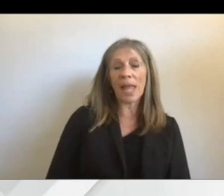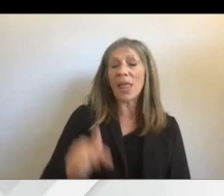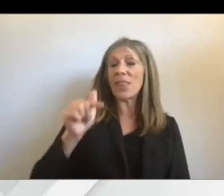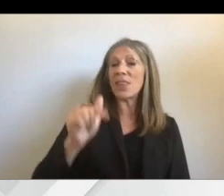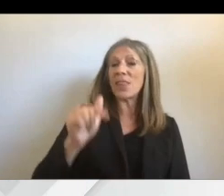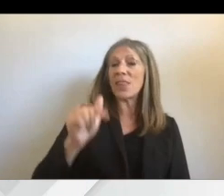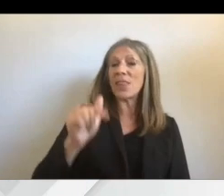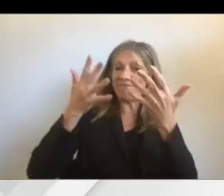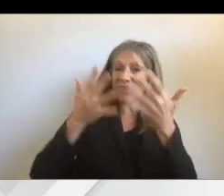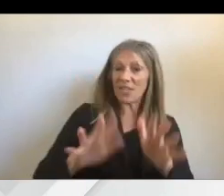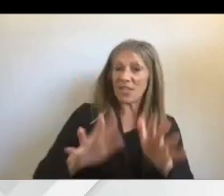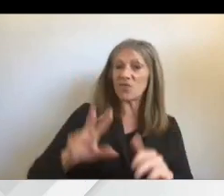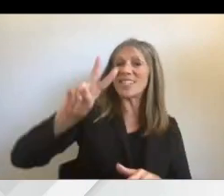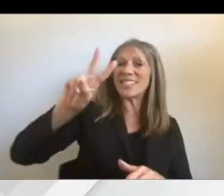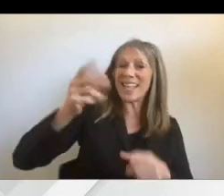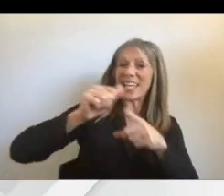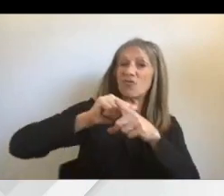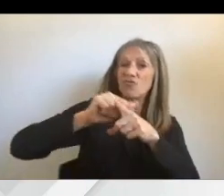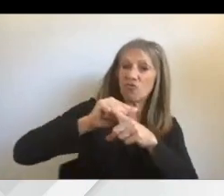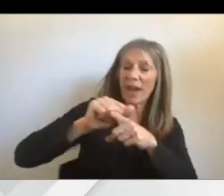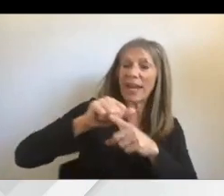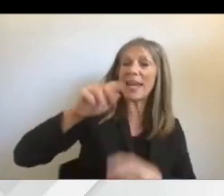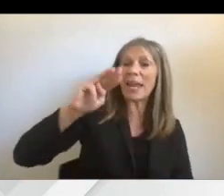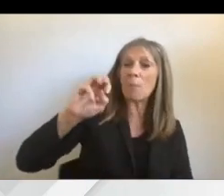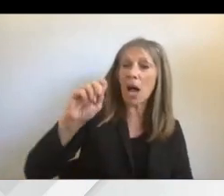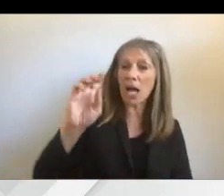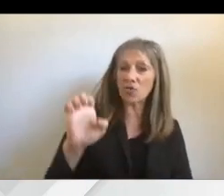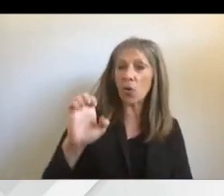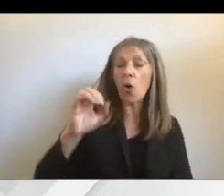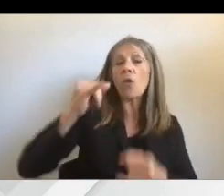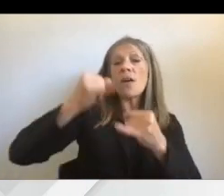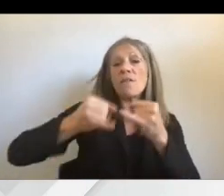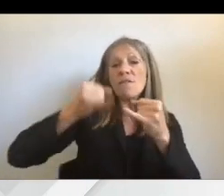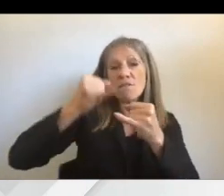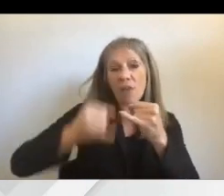This concludes the second training module of the finalized Public Right-of-Way Accessibility